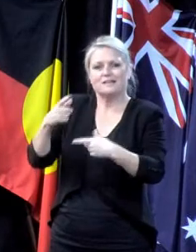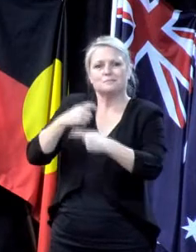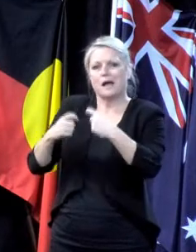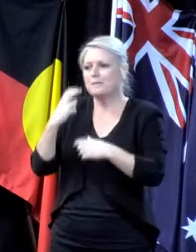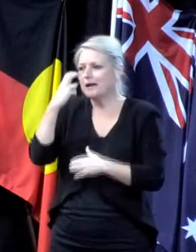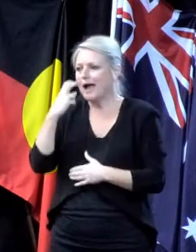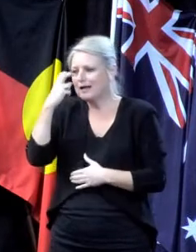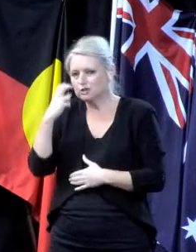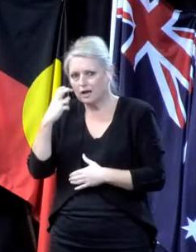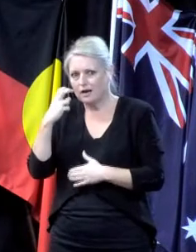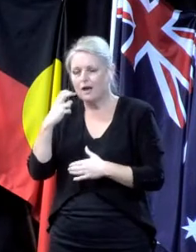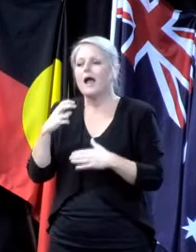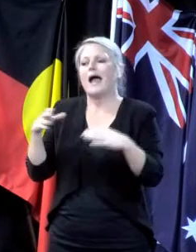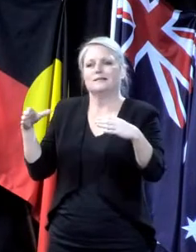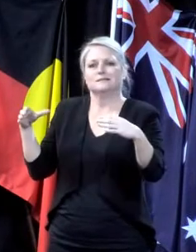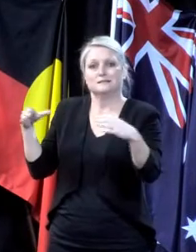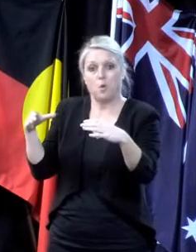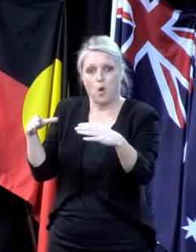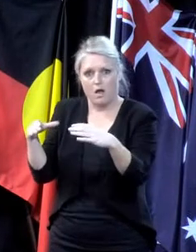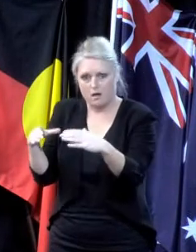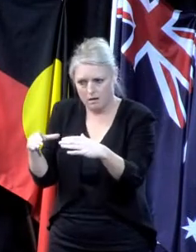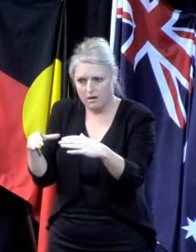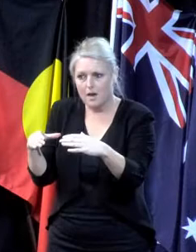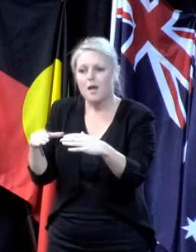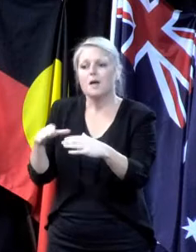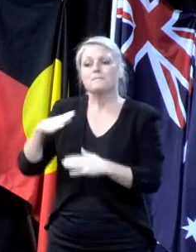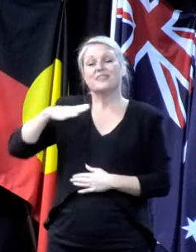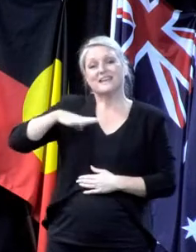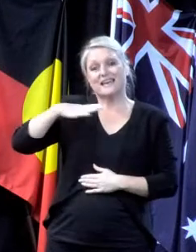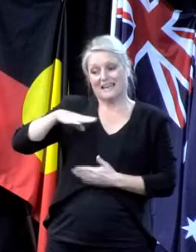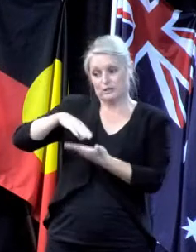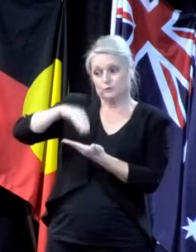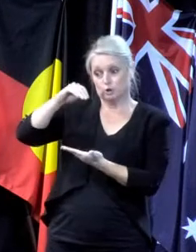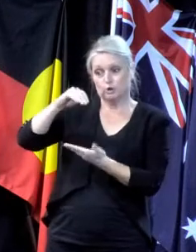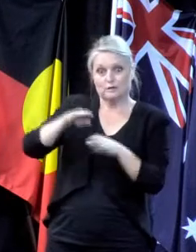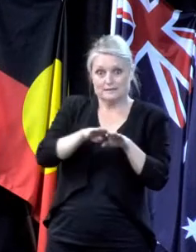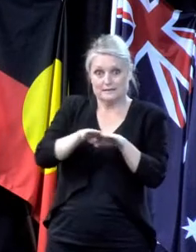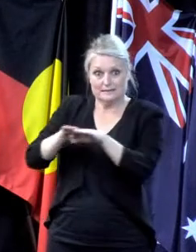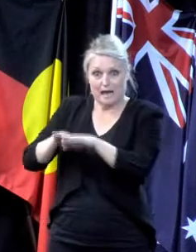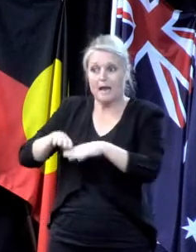However, the needs of students are remaining the same or they’re increasing. The decrease in numbers of enrolment